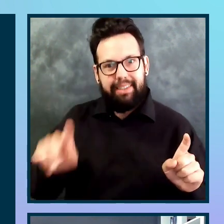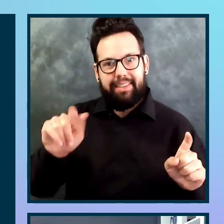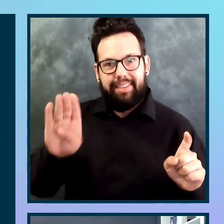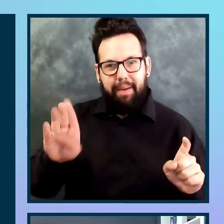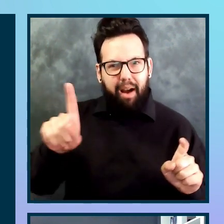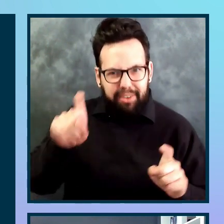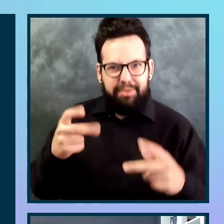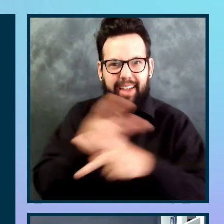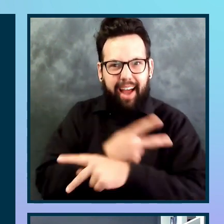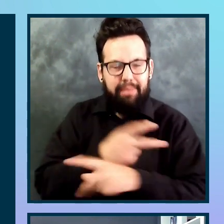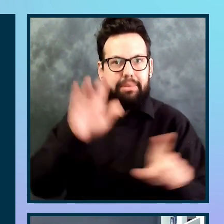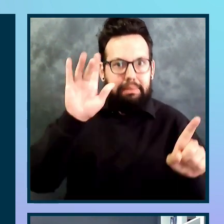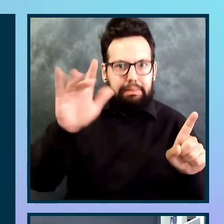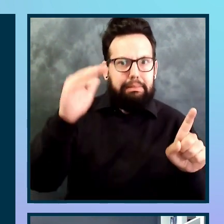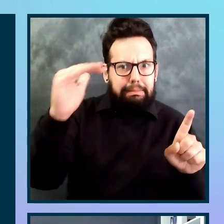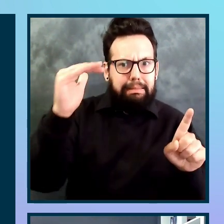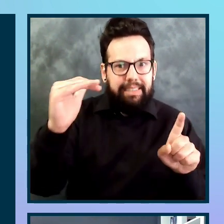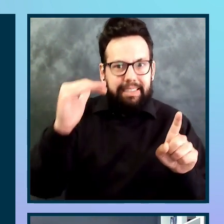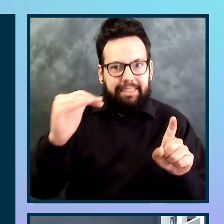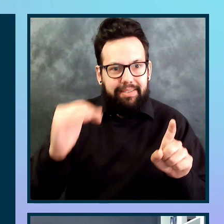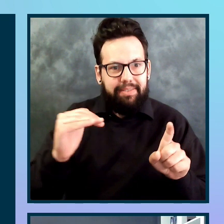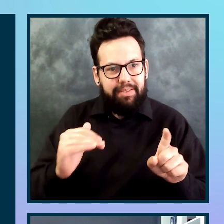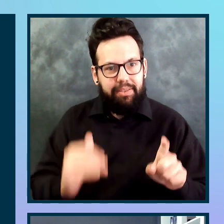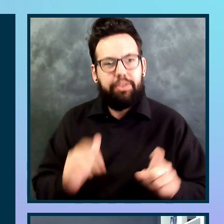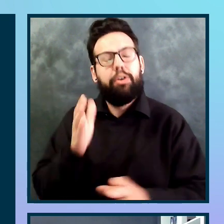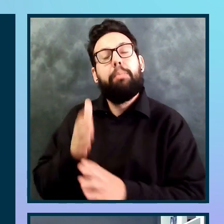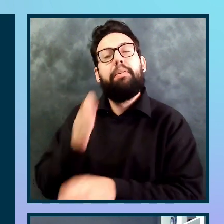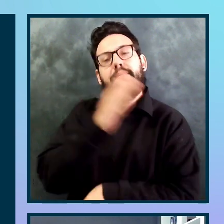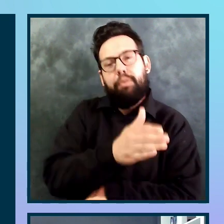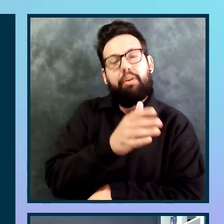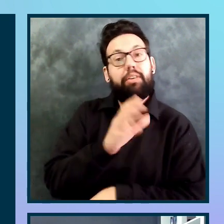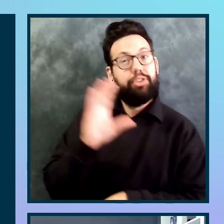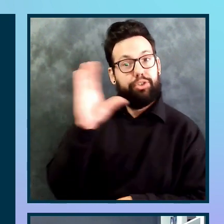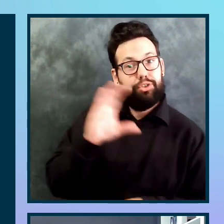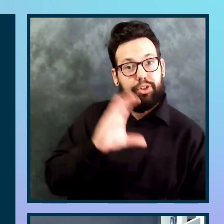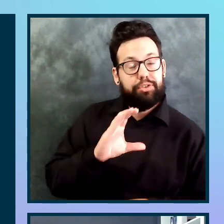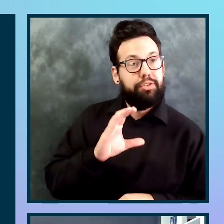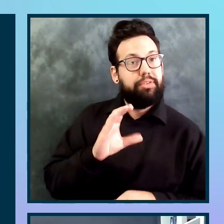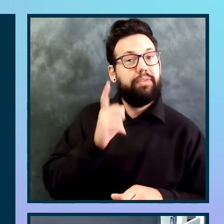So we're in the Search Result page. I was searching for shorts and now I need to tap or interact